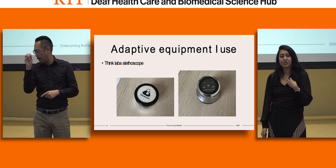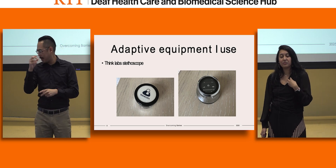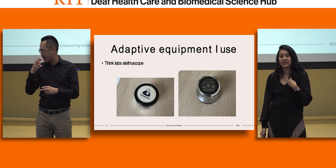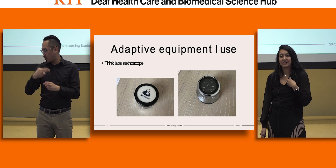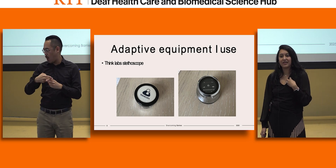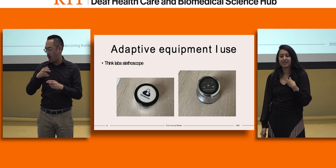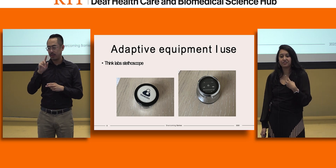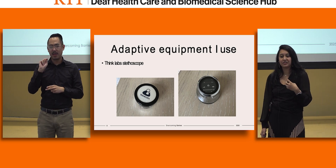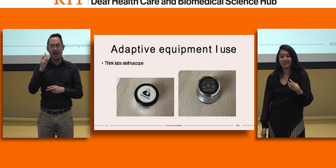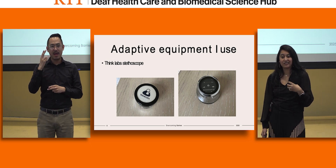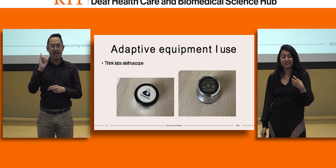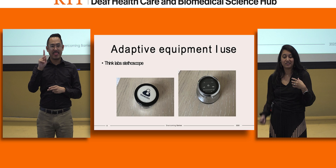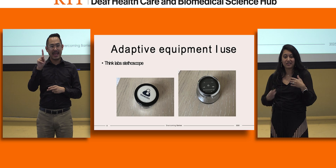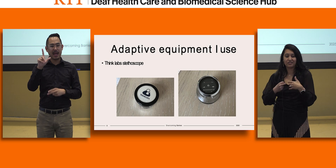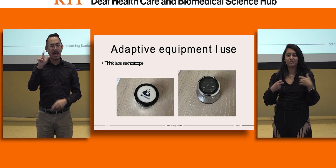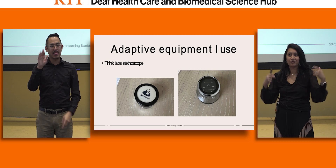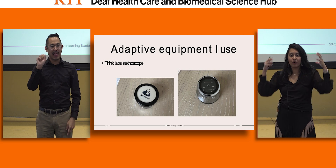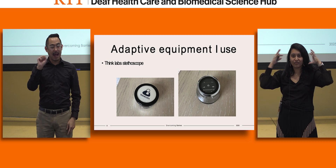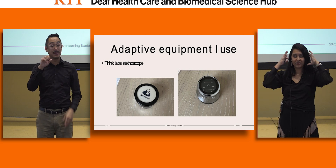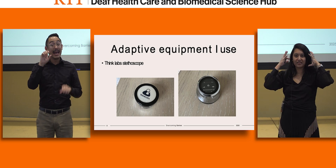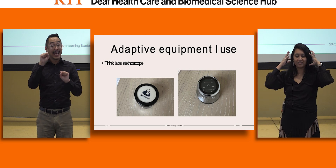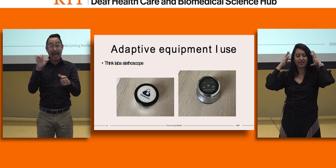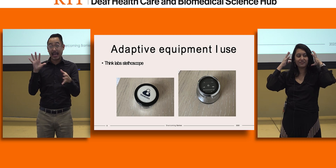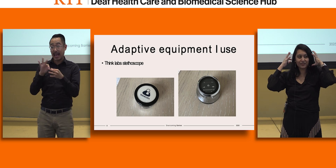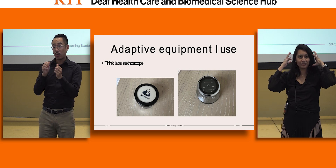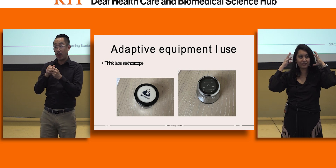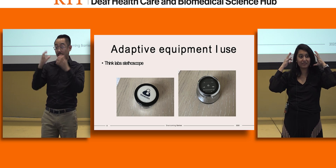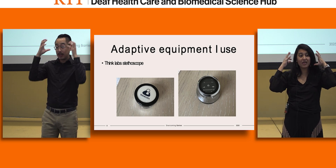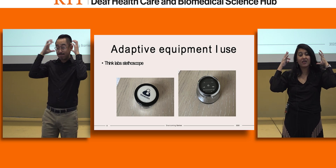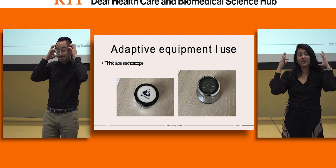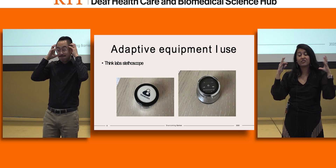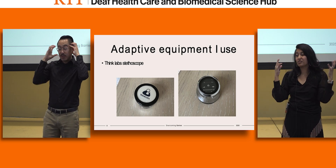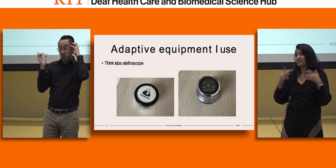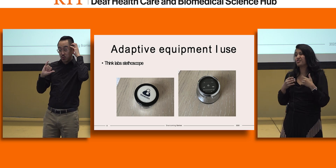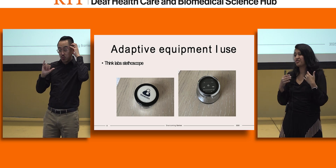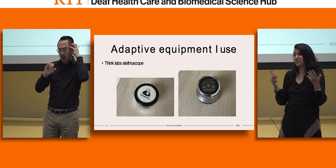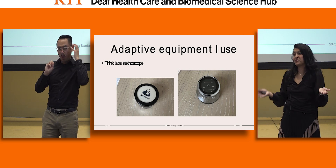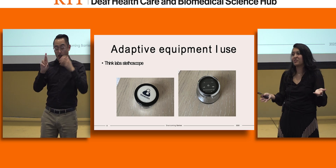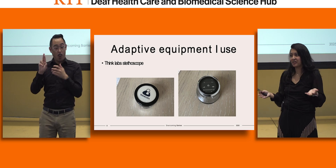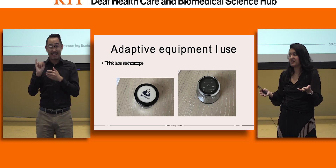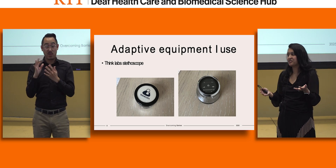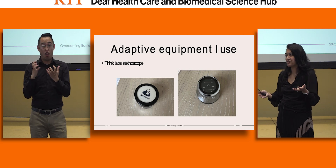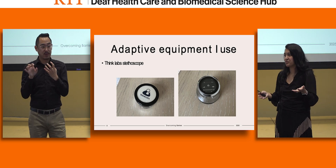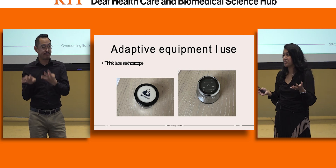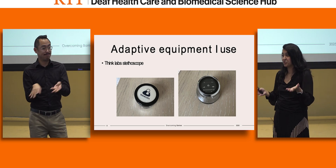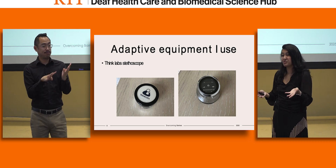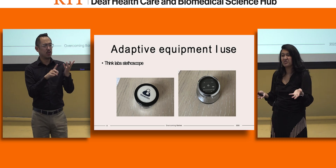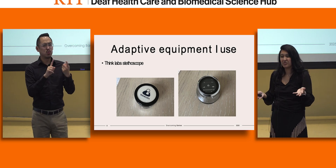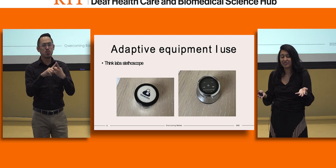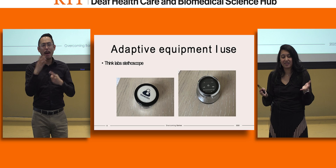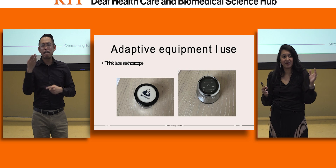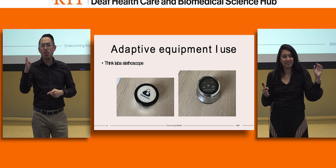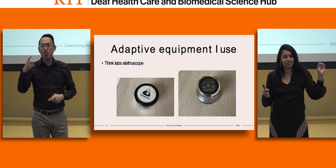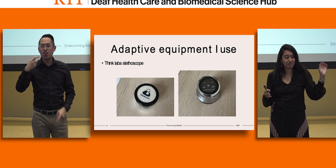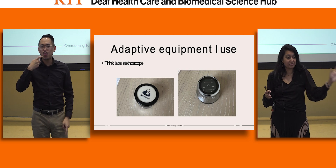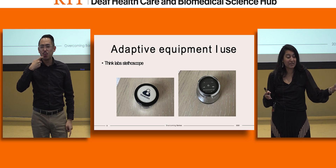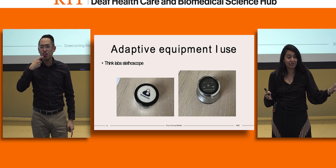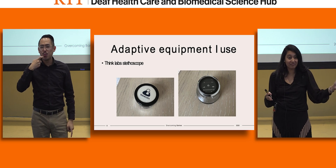and it actually can connect to over-the-ear headphones. It can also stream directly to a Bluetooth speaker,